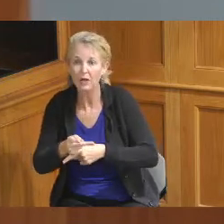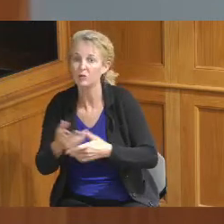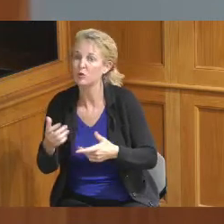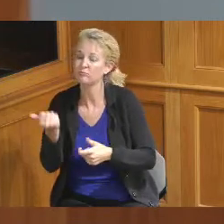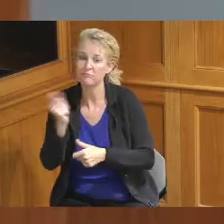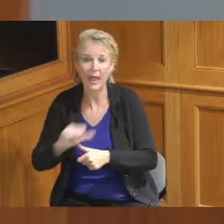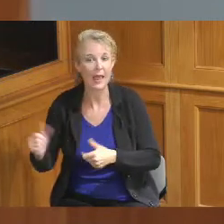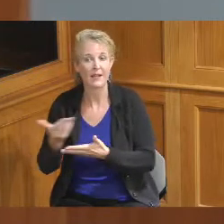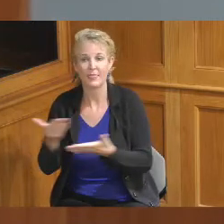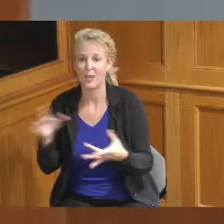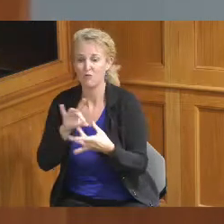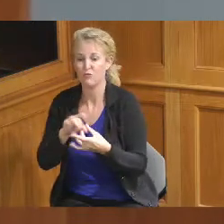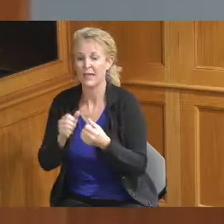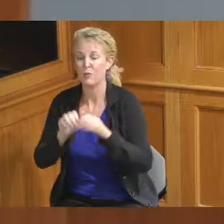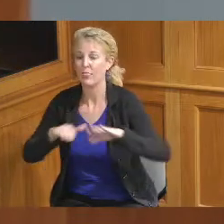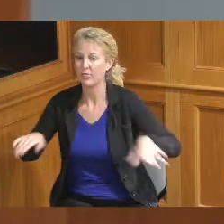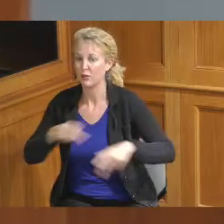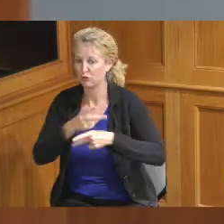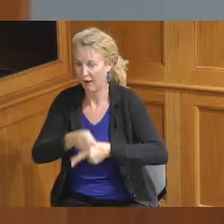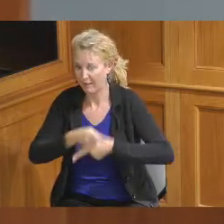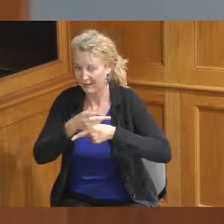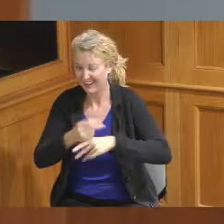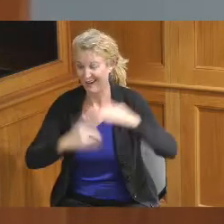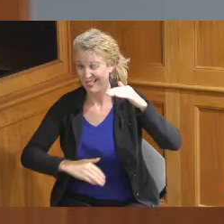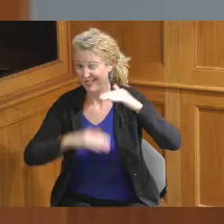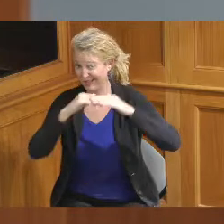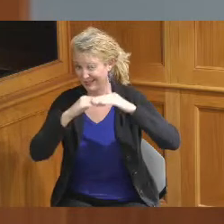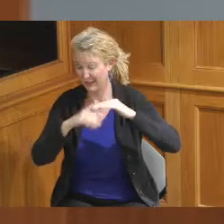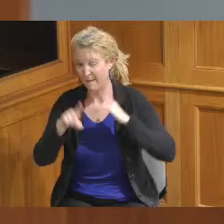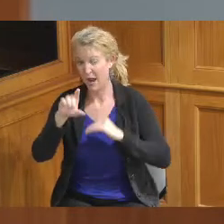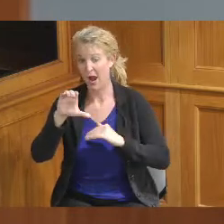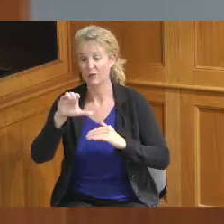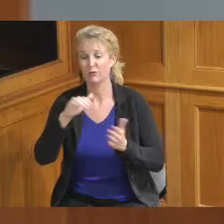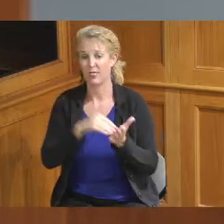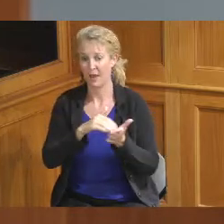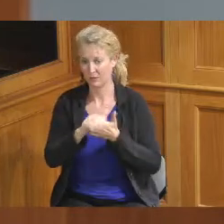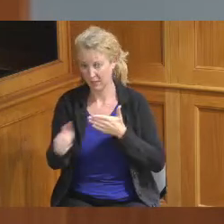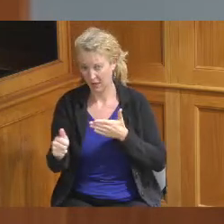deals with child care but that and the limit for that is $100,000 okay we wanted to start